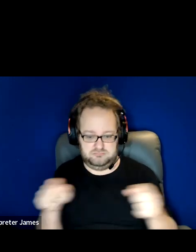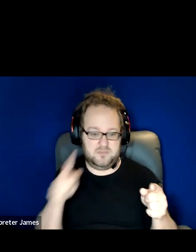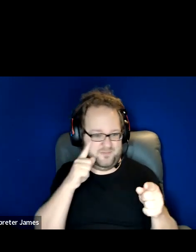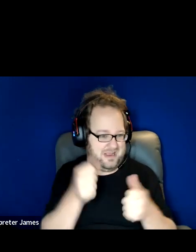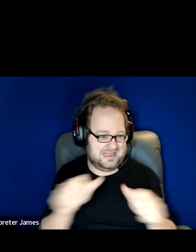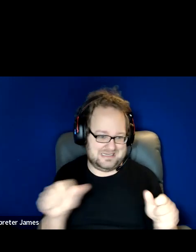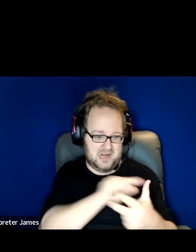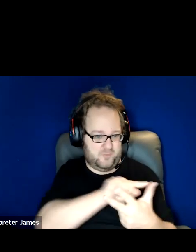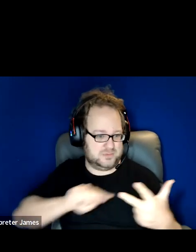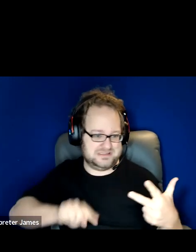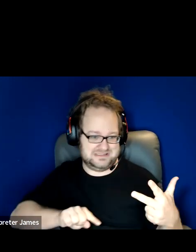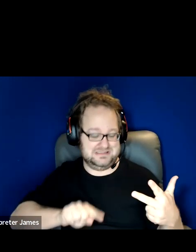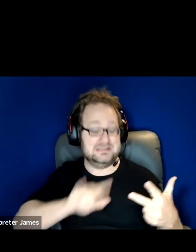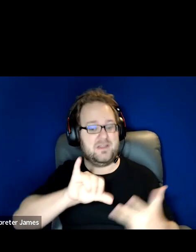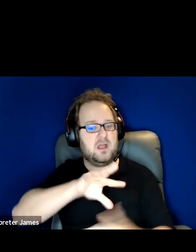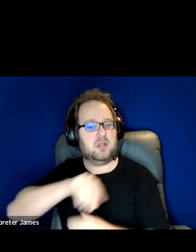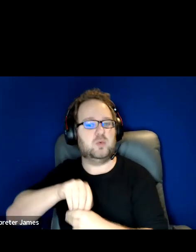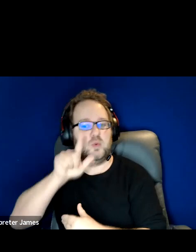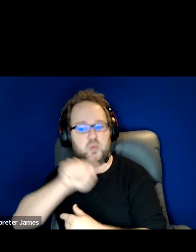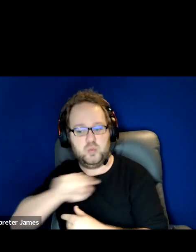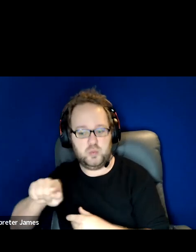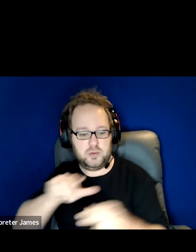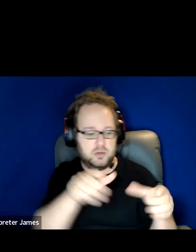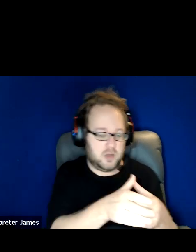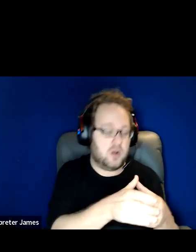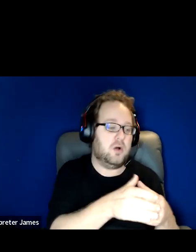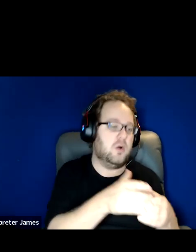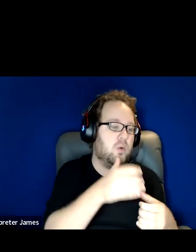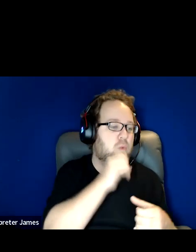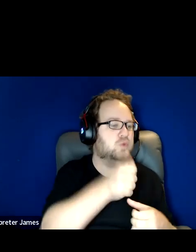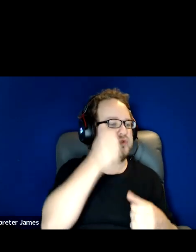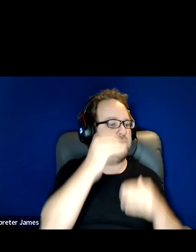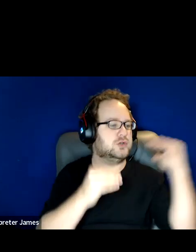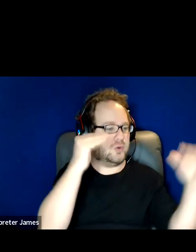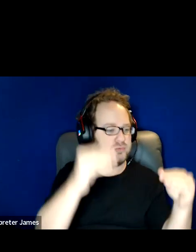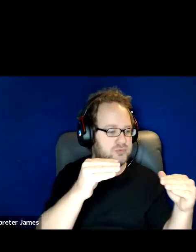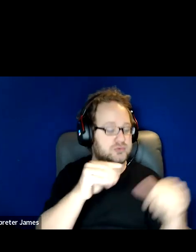Which includes, older adults, long-term care facility residents, people with underlying medical